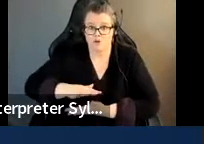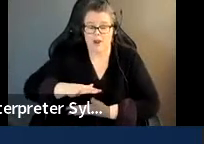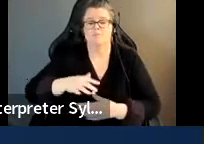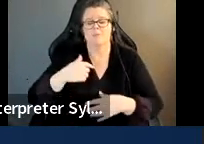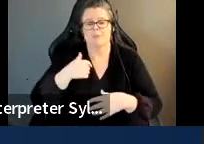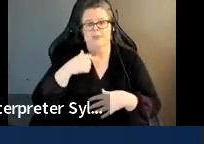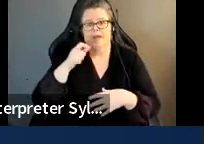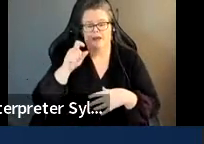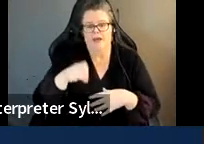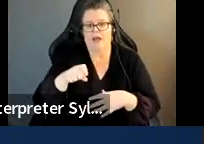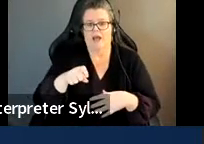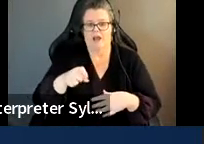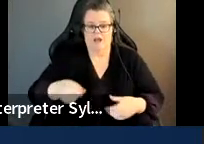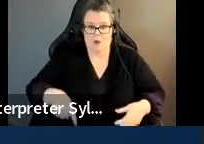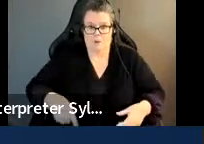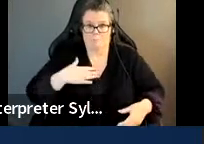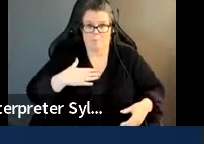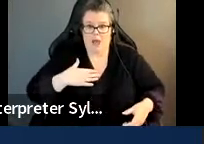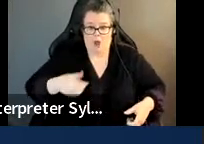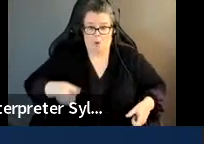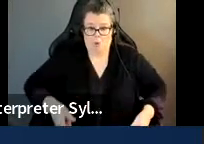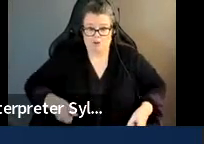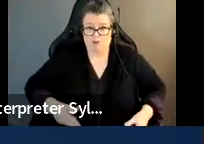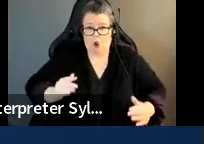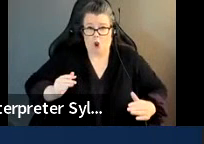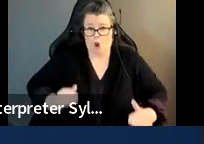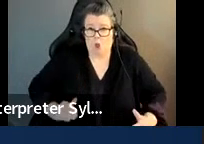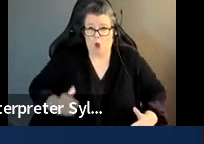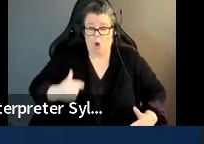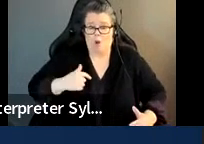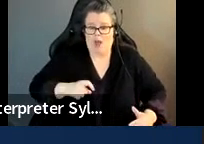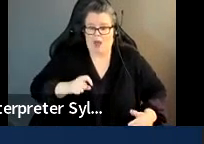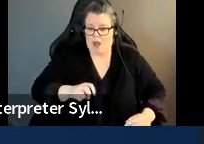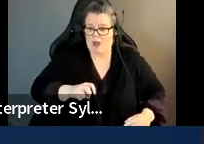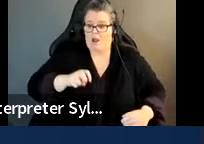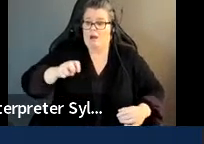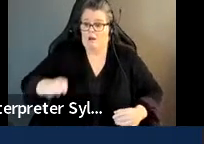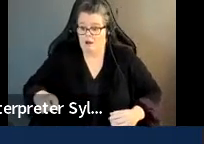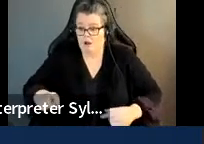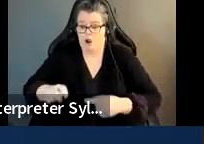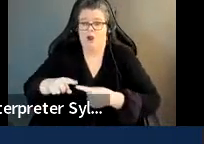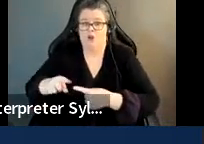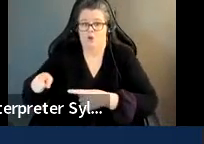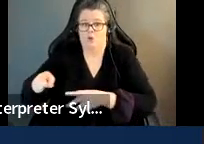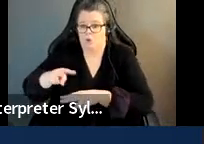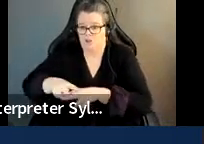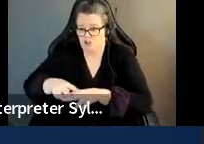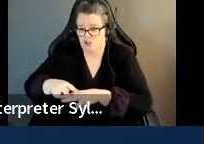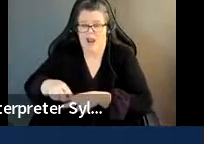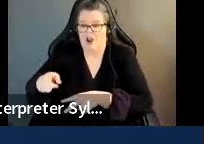from my wheelchair, which is low down, on to a chair that they would hike up higher